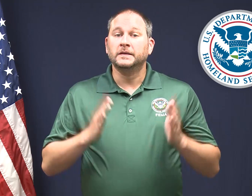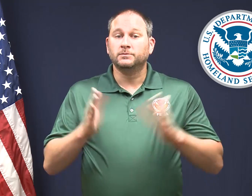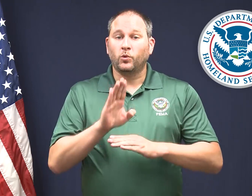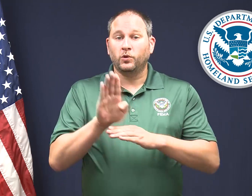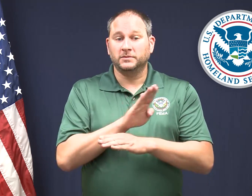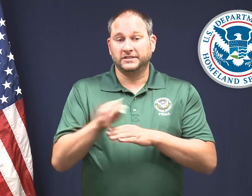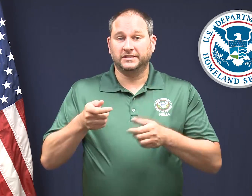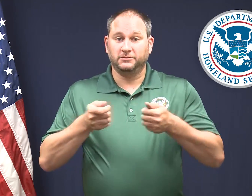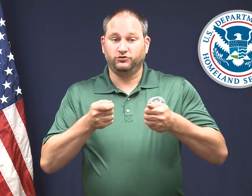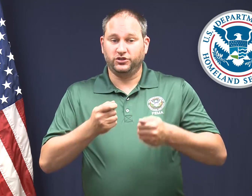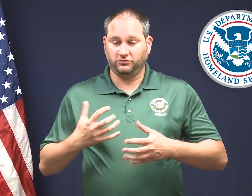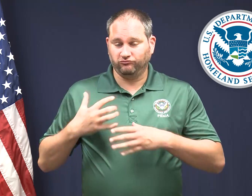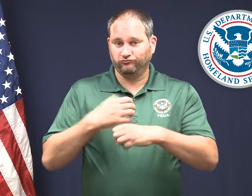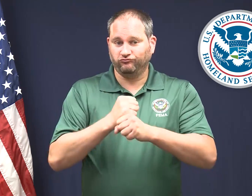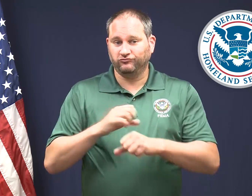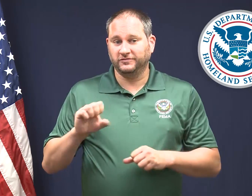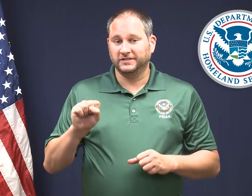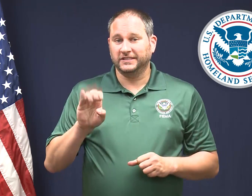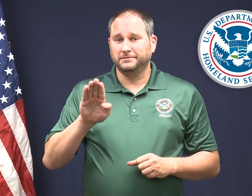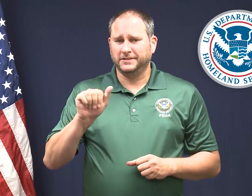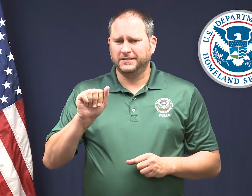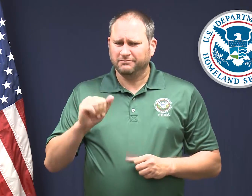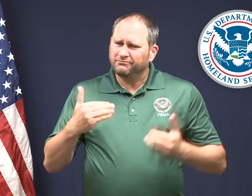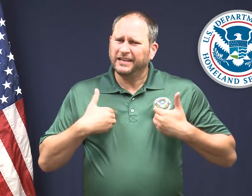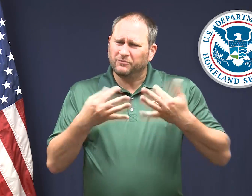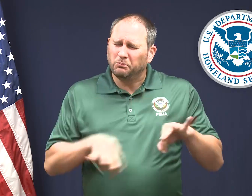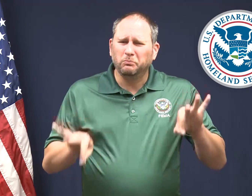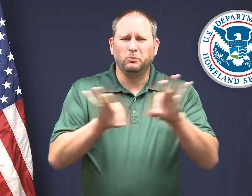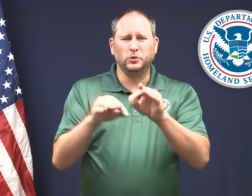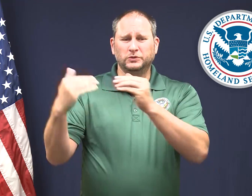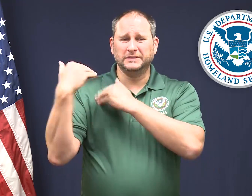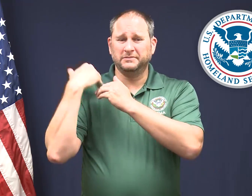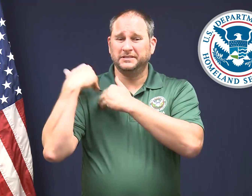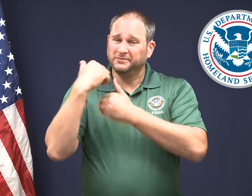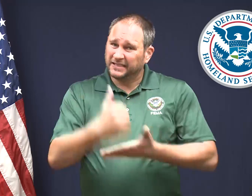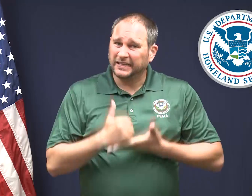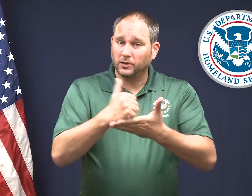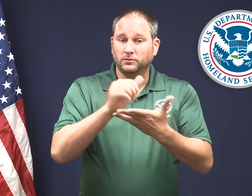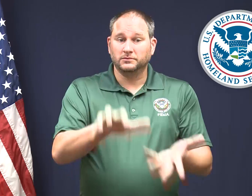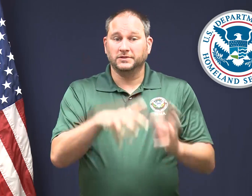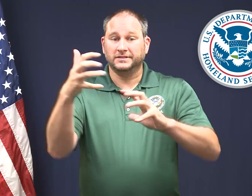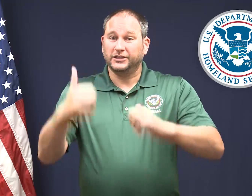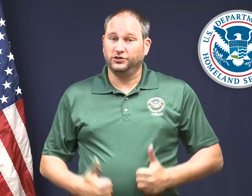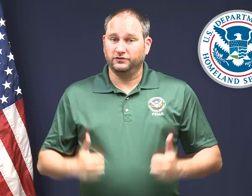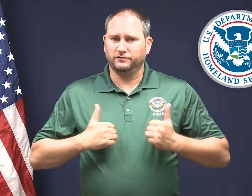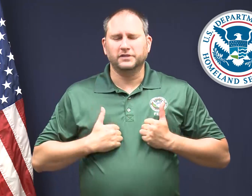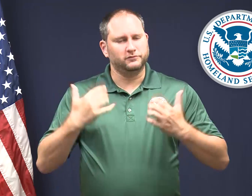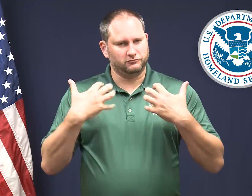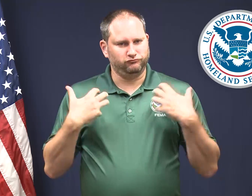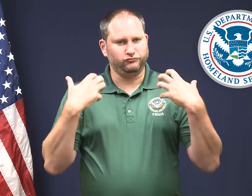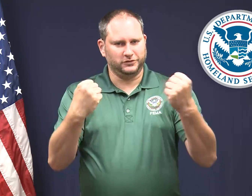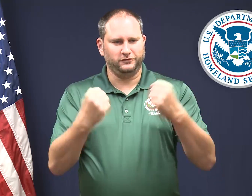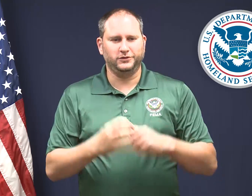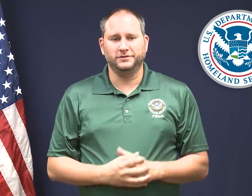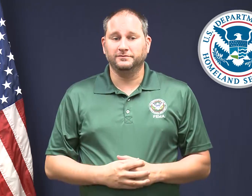The U.S. Small Business Administration (SBA) has an important responsibility in helping disaster survivors recover.